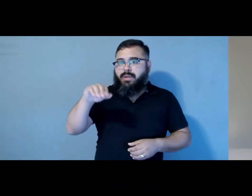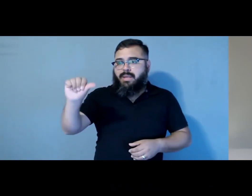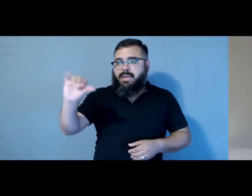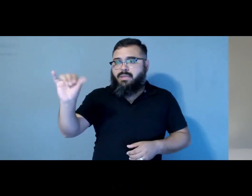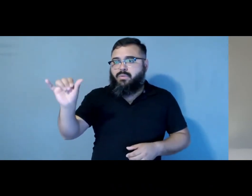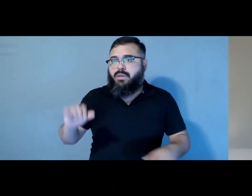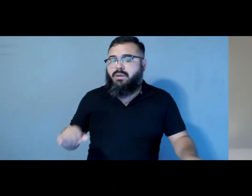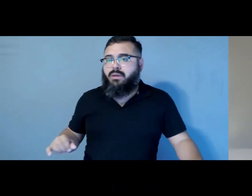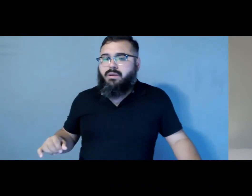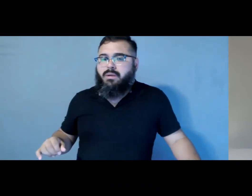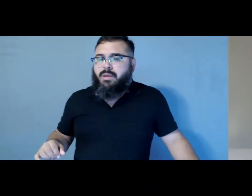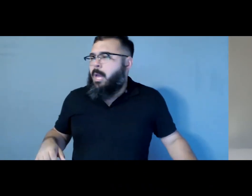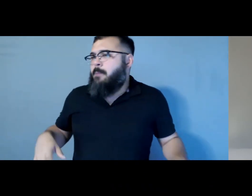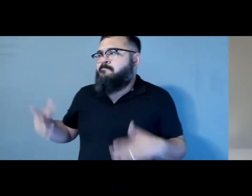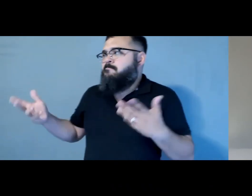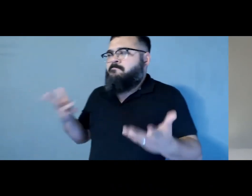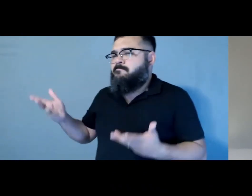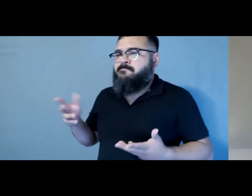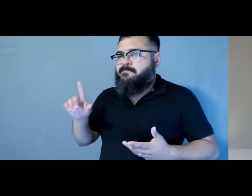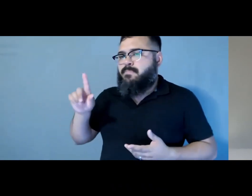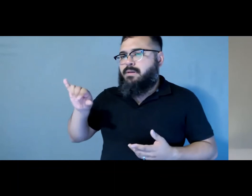Yeah, I don't, I don't know what,